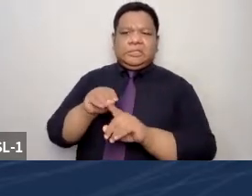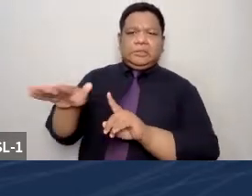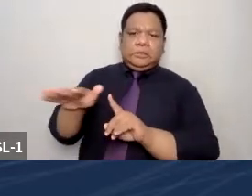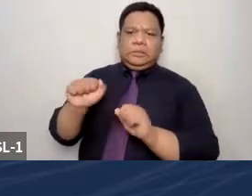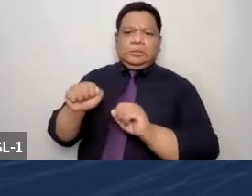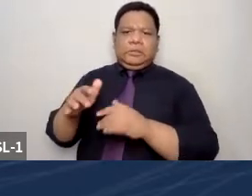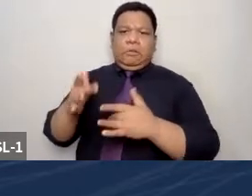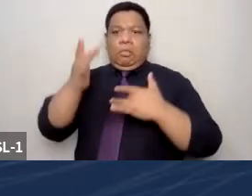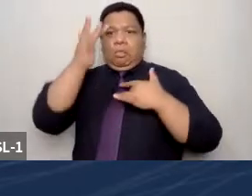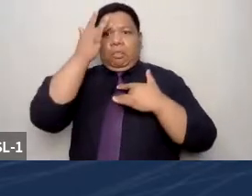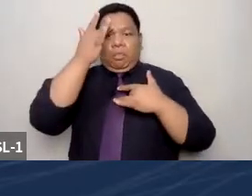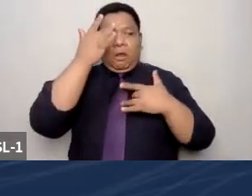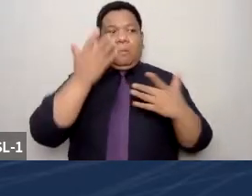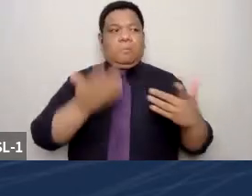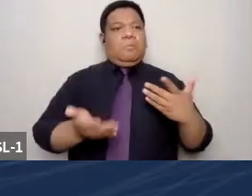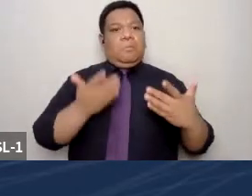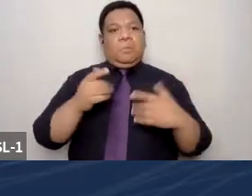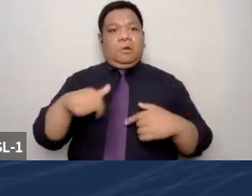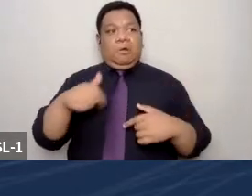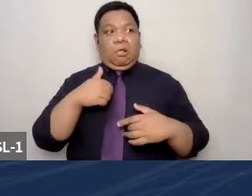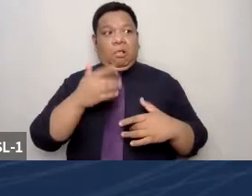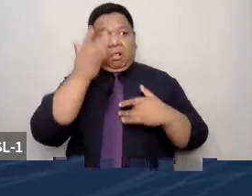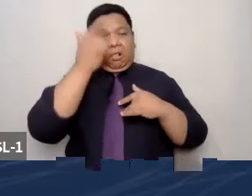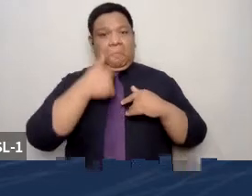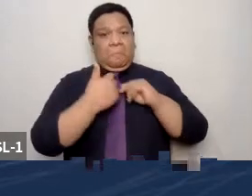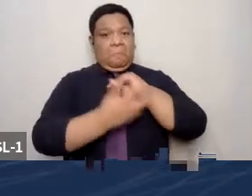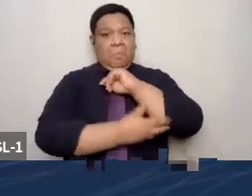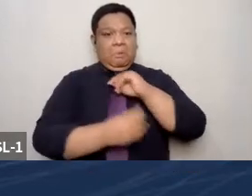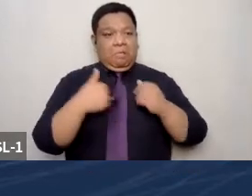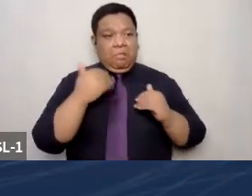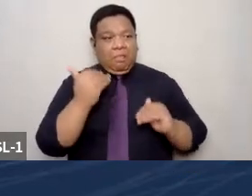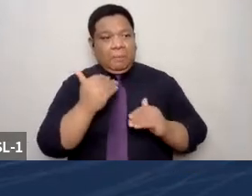Most likely their access is also not the same.